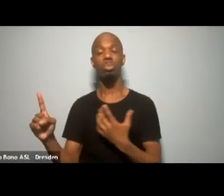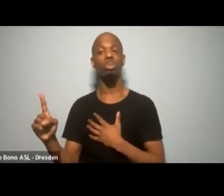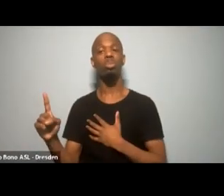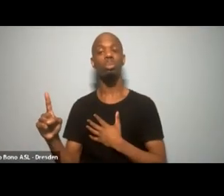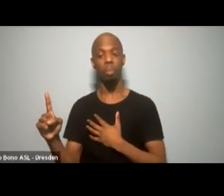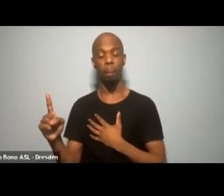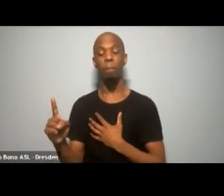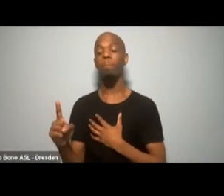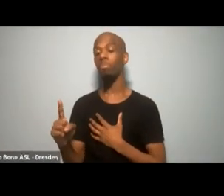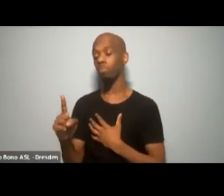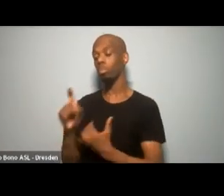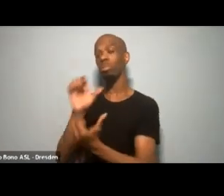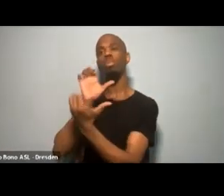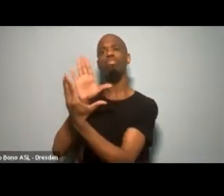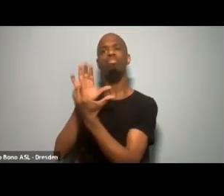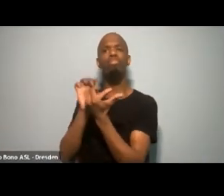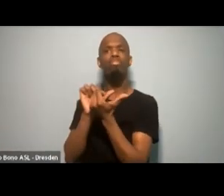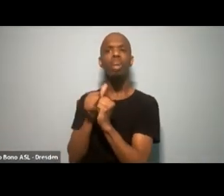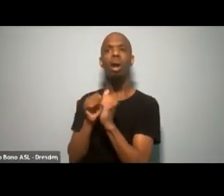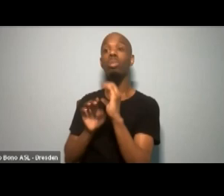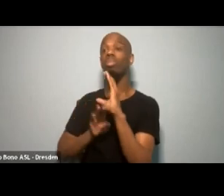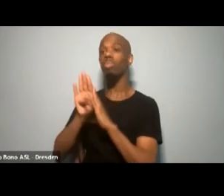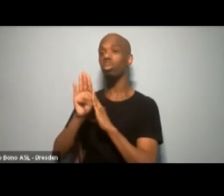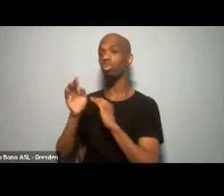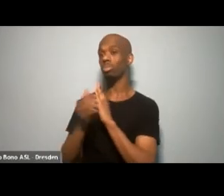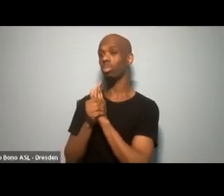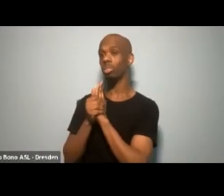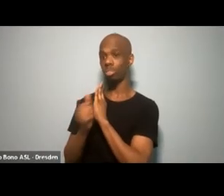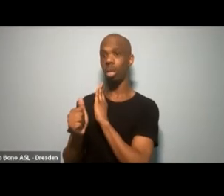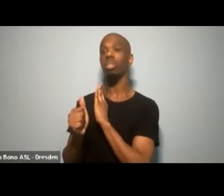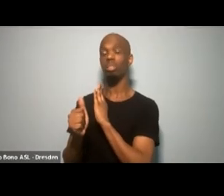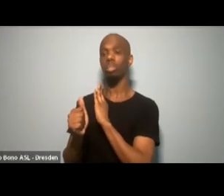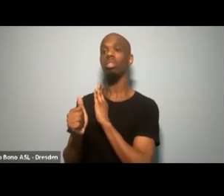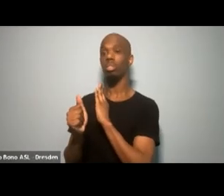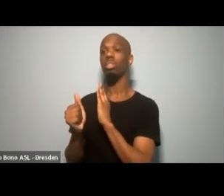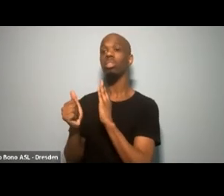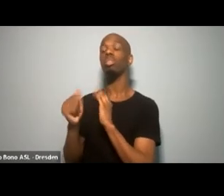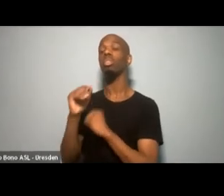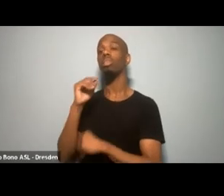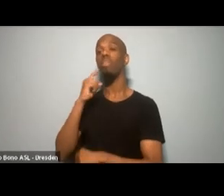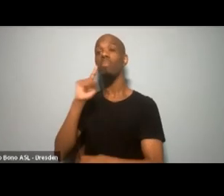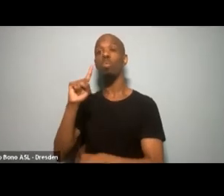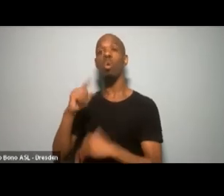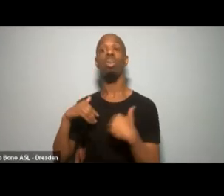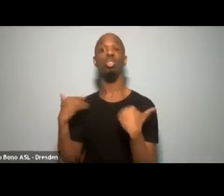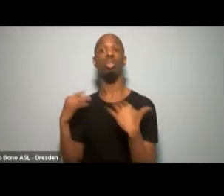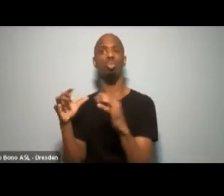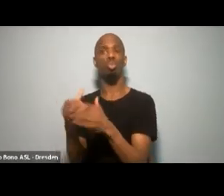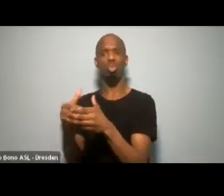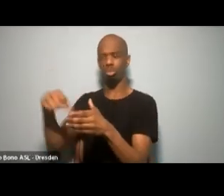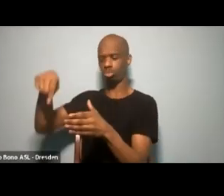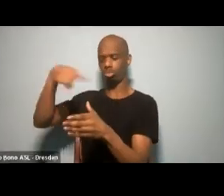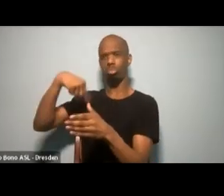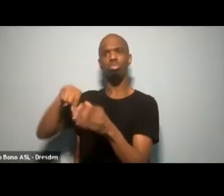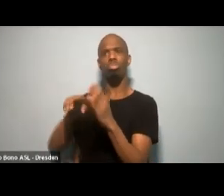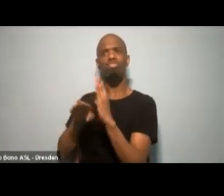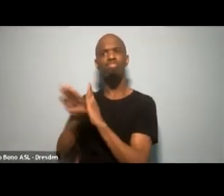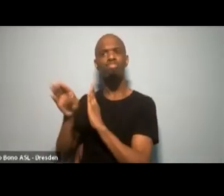the talents of the youth to that level where they can hone